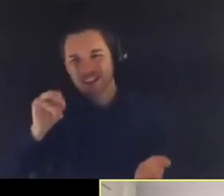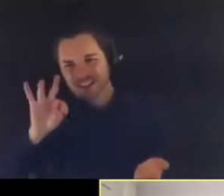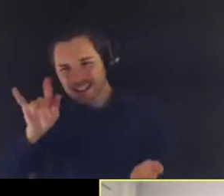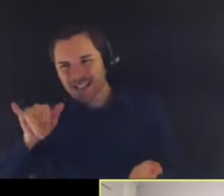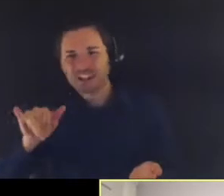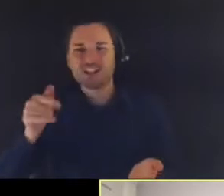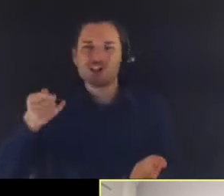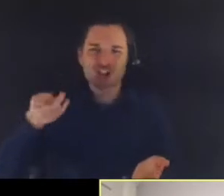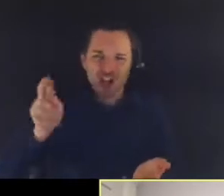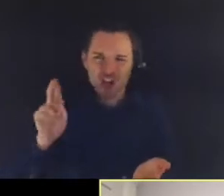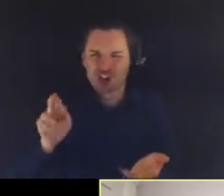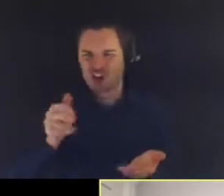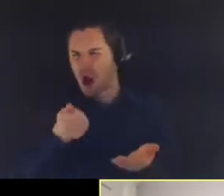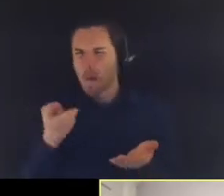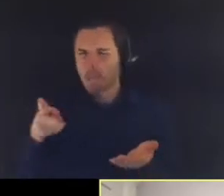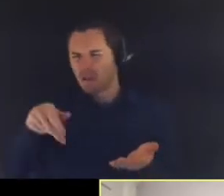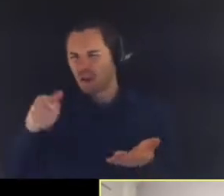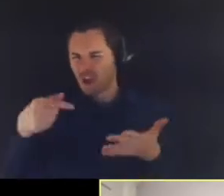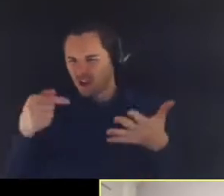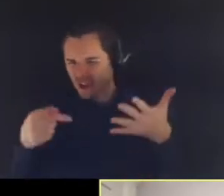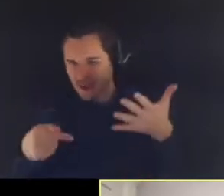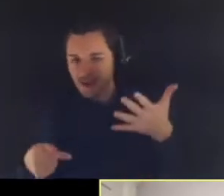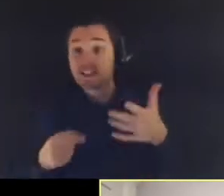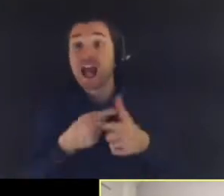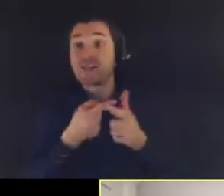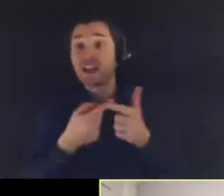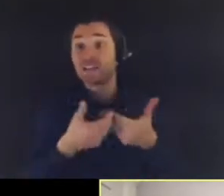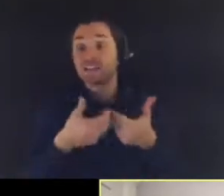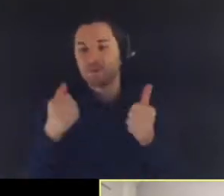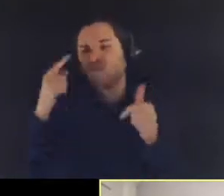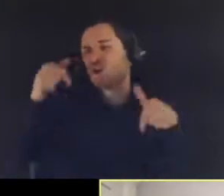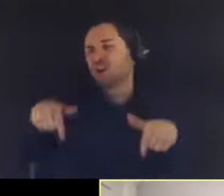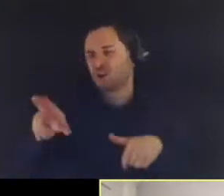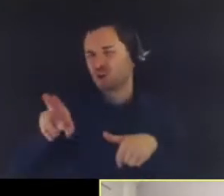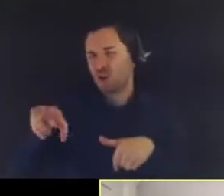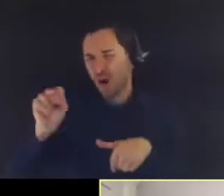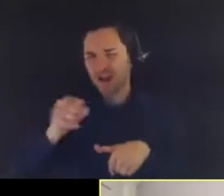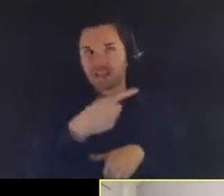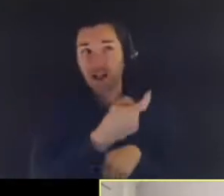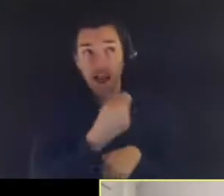section in the US at least where they ask if you are a veteran and then there is the